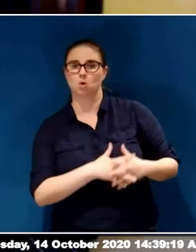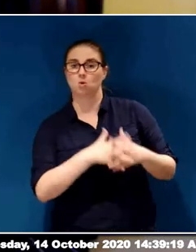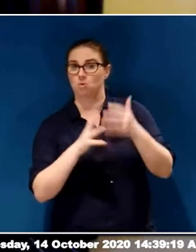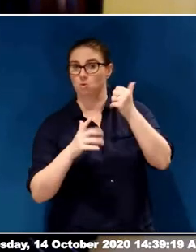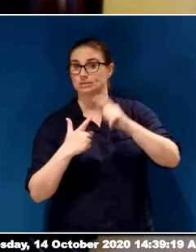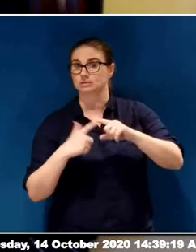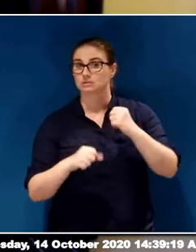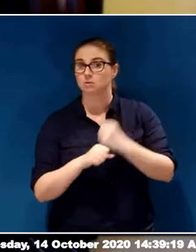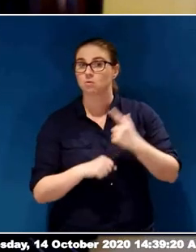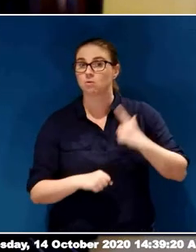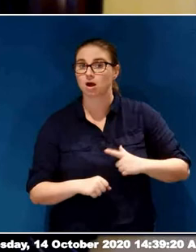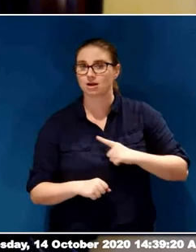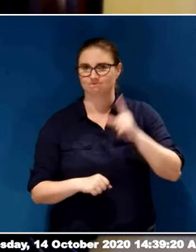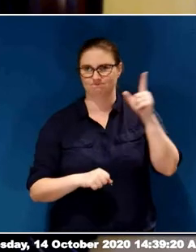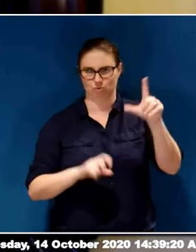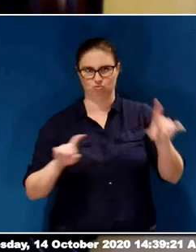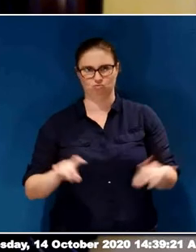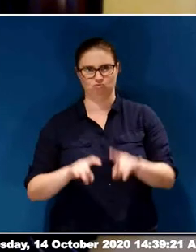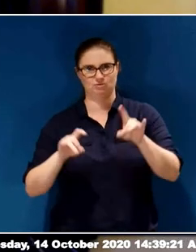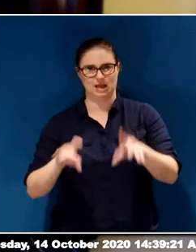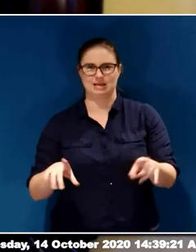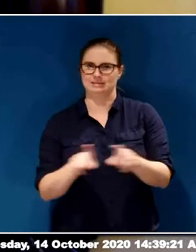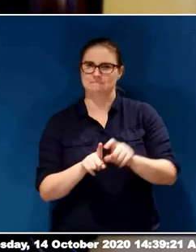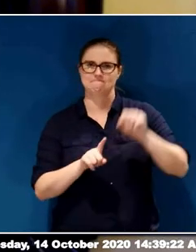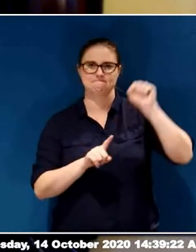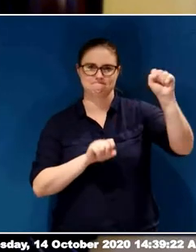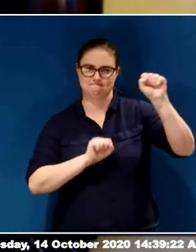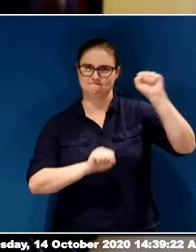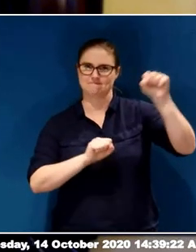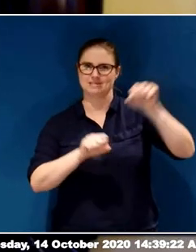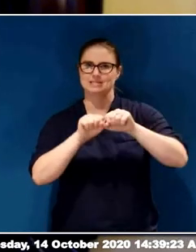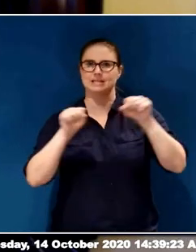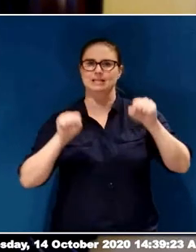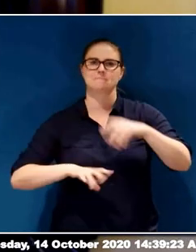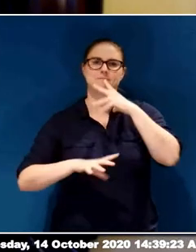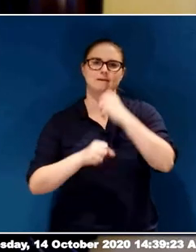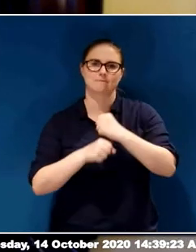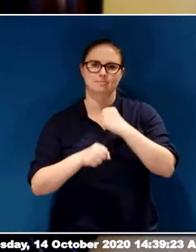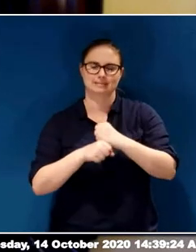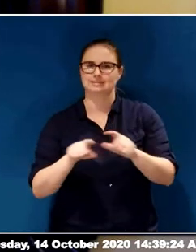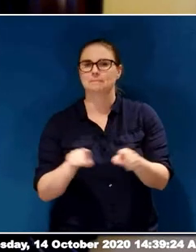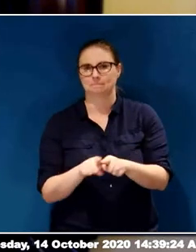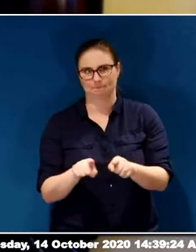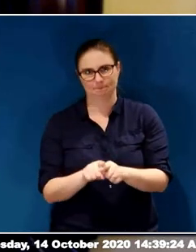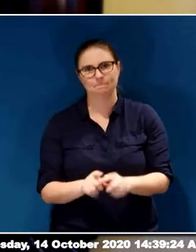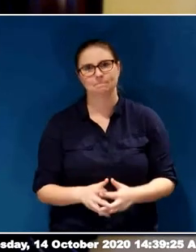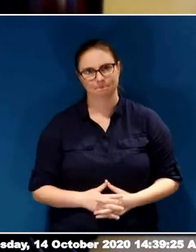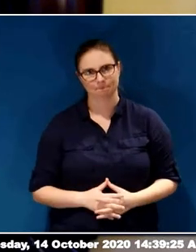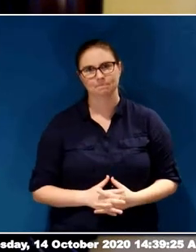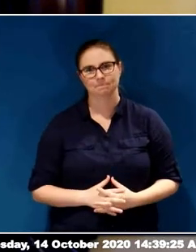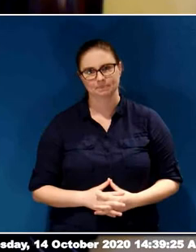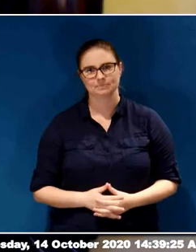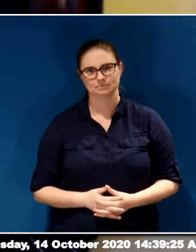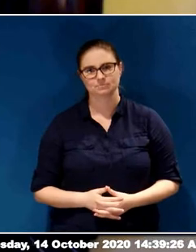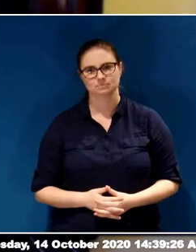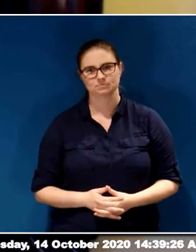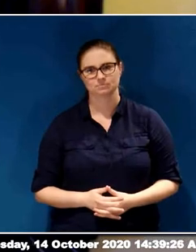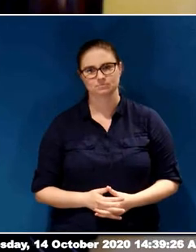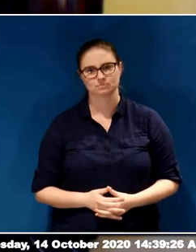Thank you. Commissioner Mason? No, thank you.